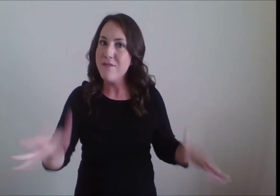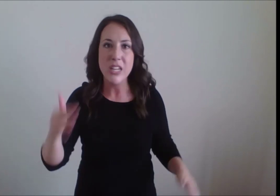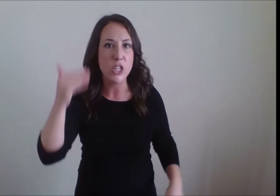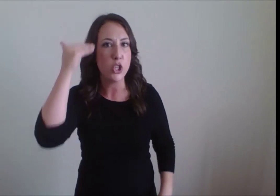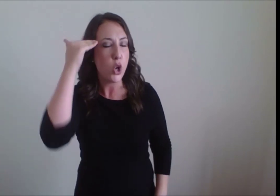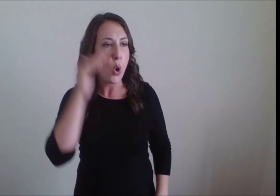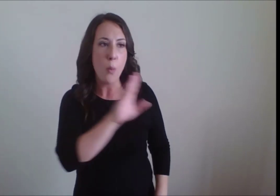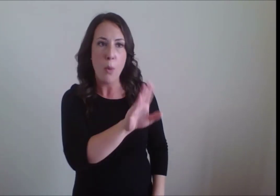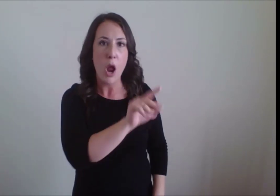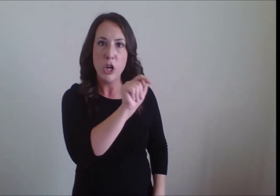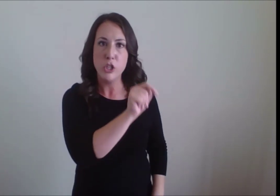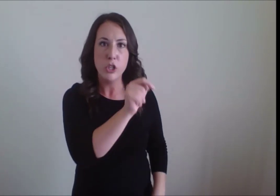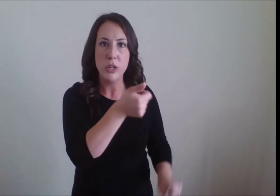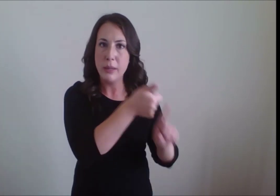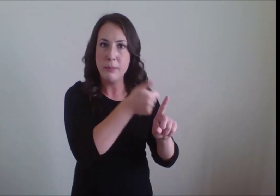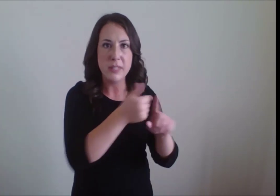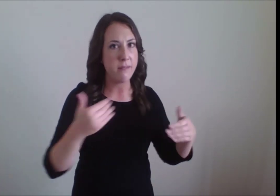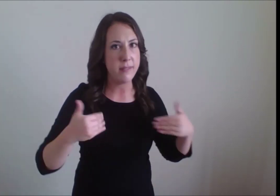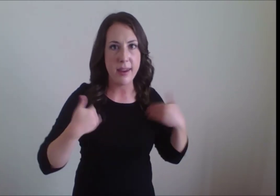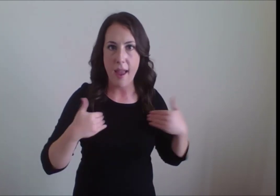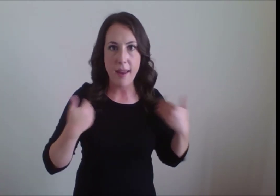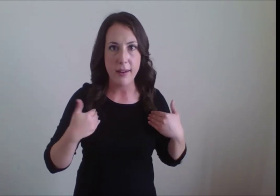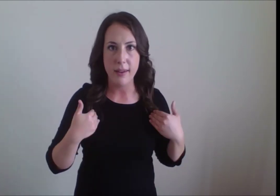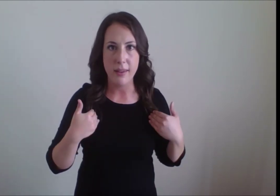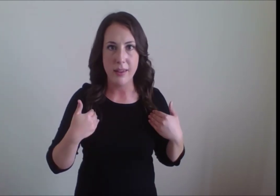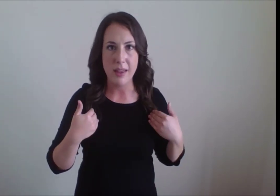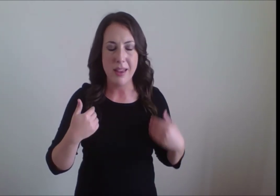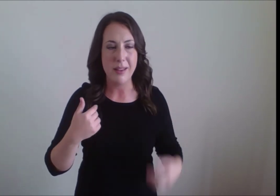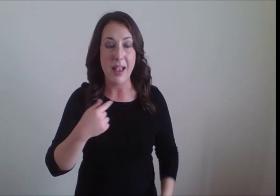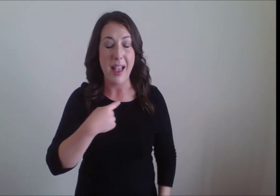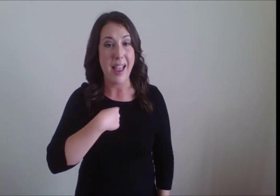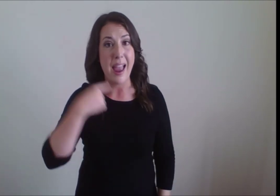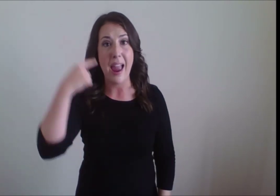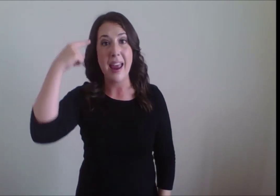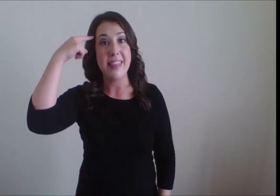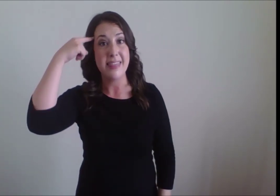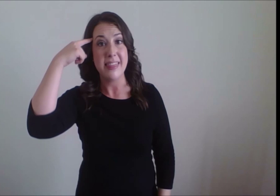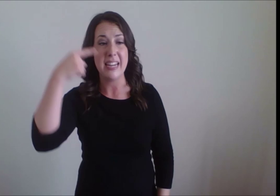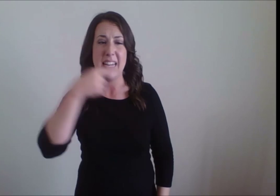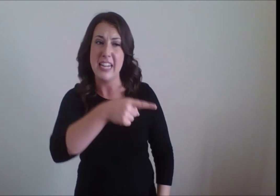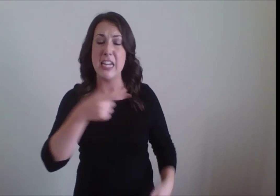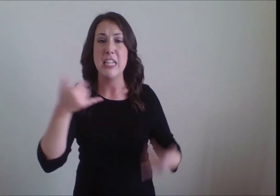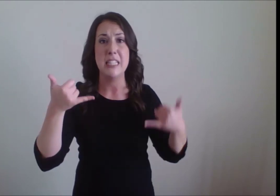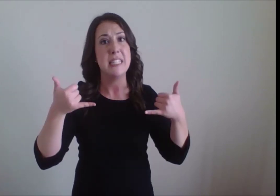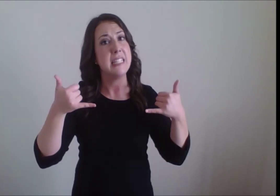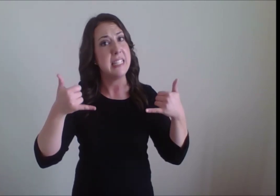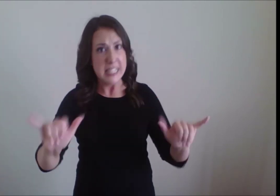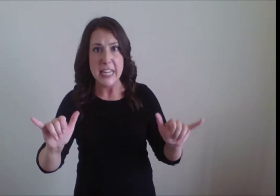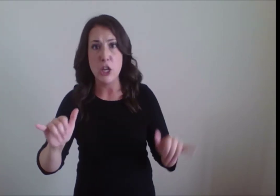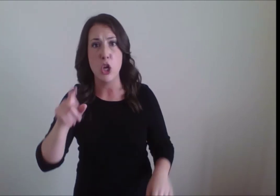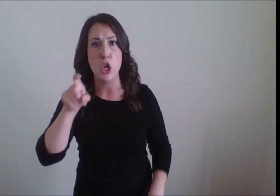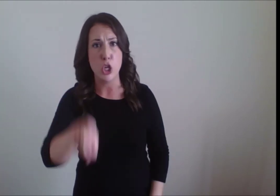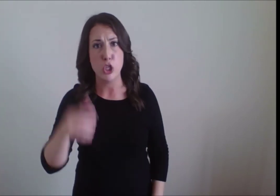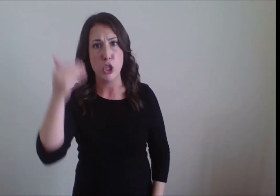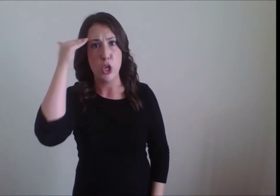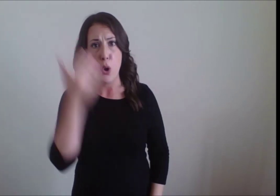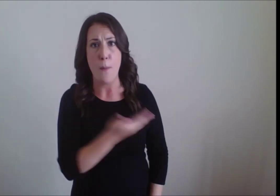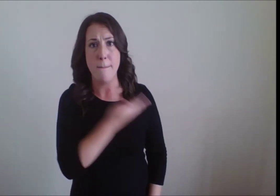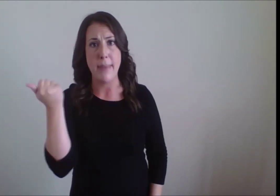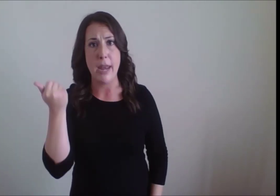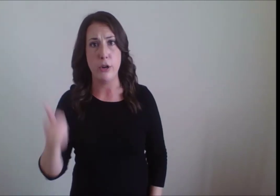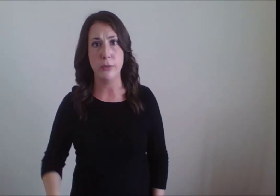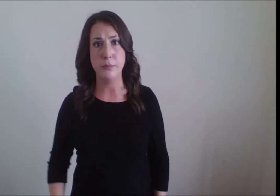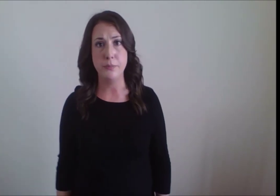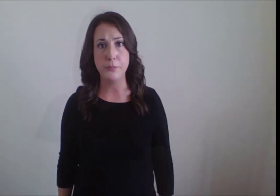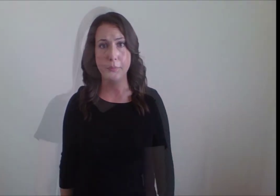He is young, but he is old enough to know better.